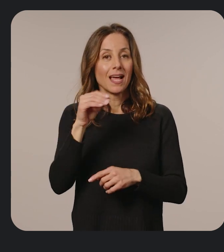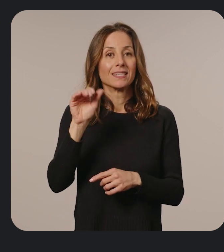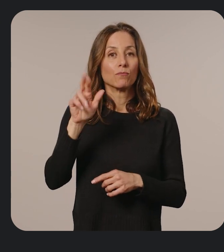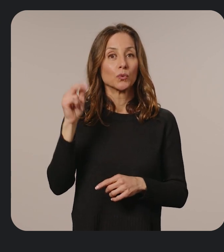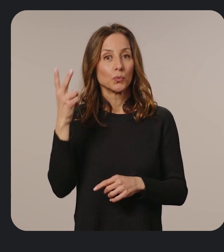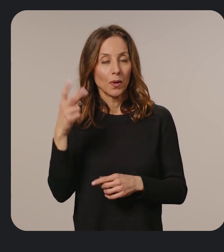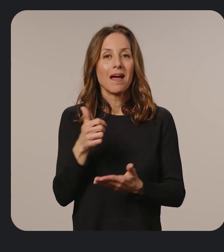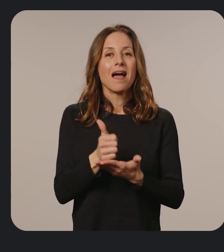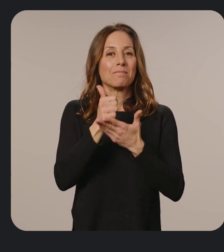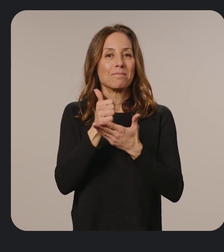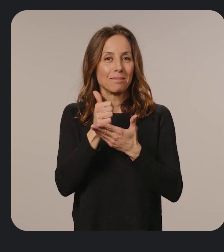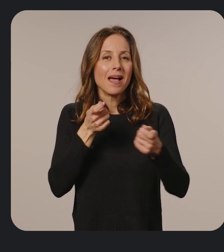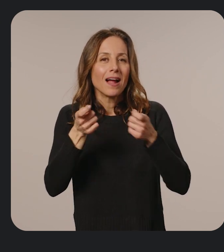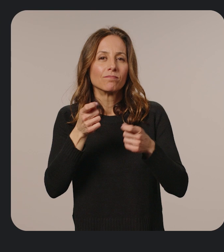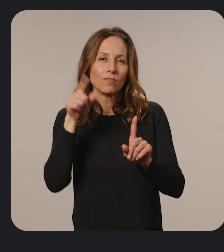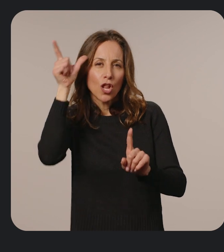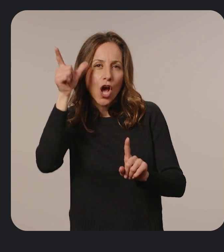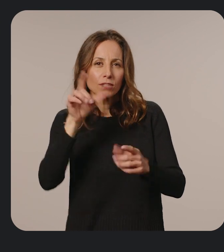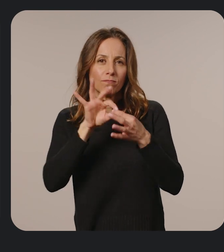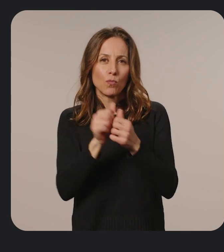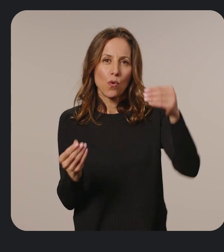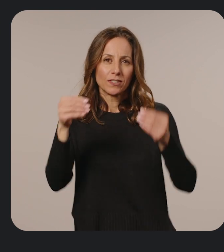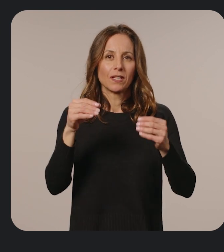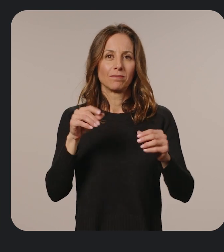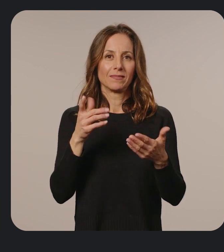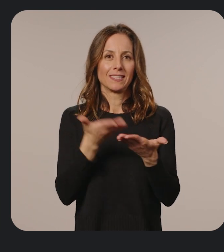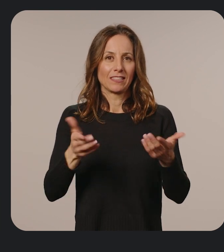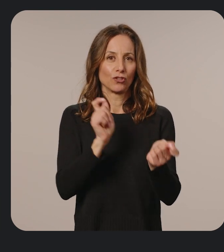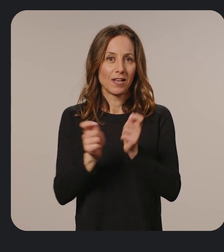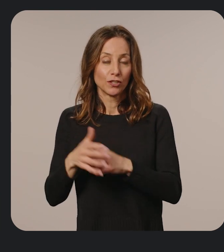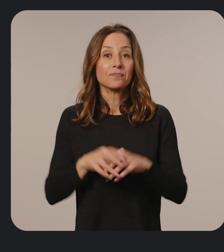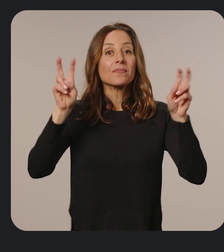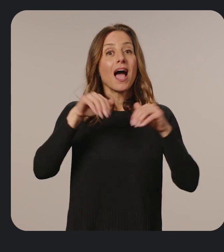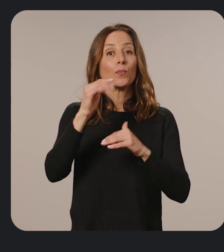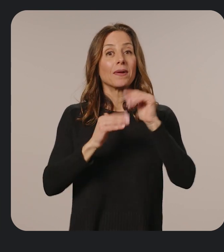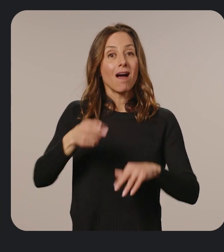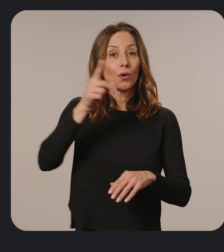help handle the necessary logic around orientation and device changes. How to Build High-quality Camera Experiences